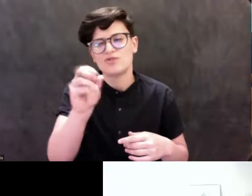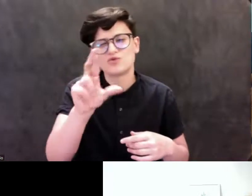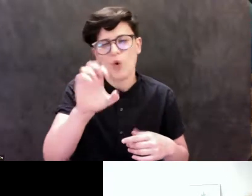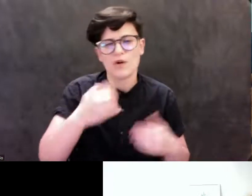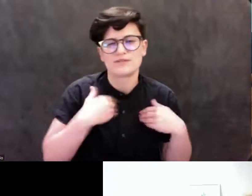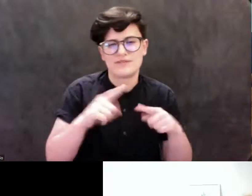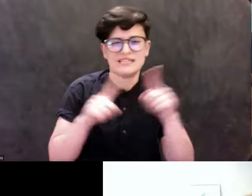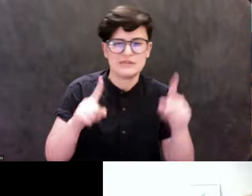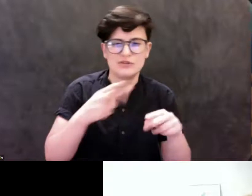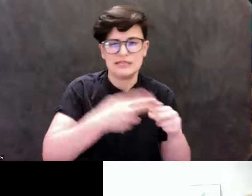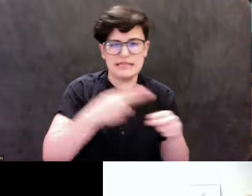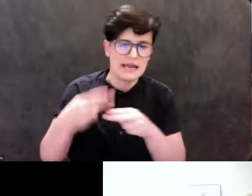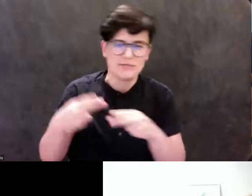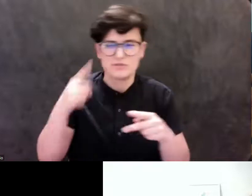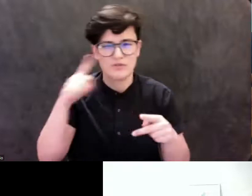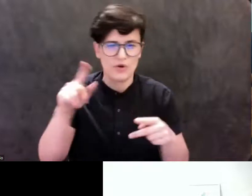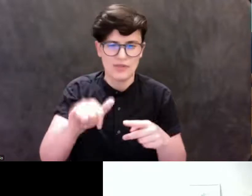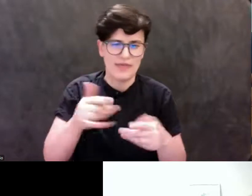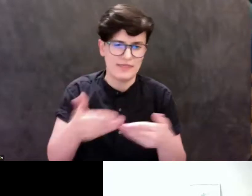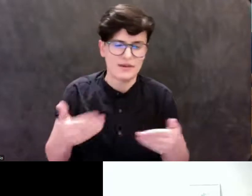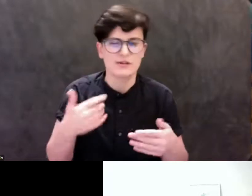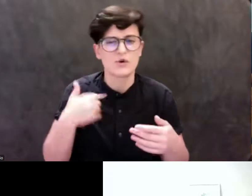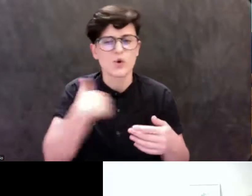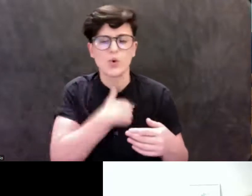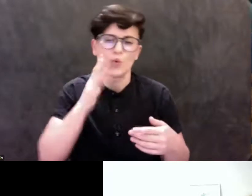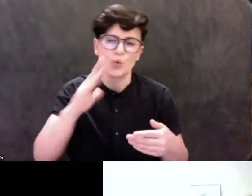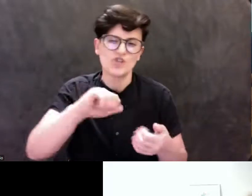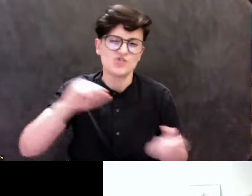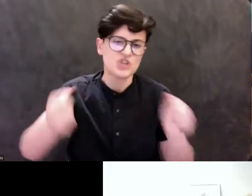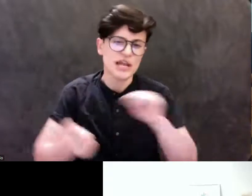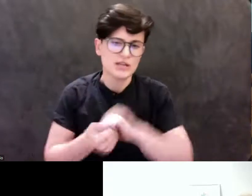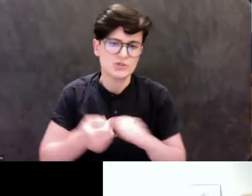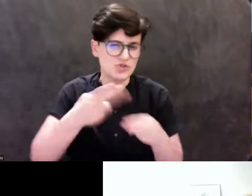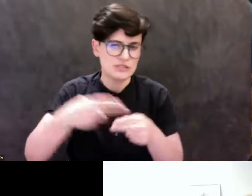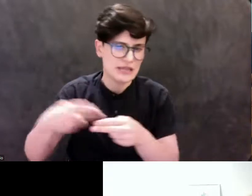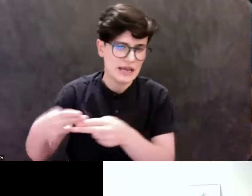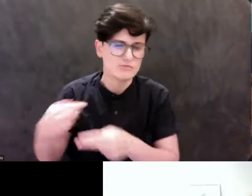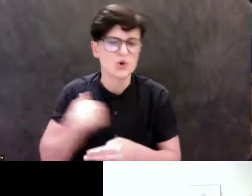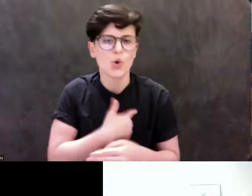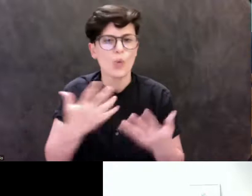So that the branding will be for people to understand.